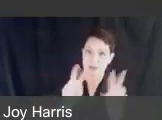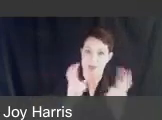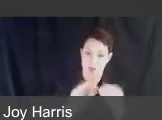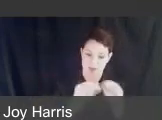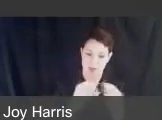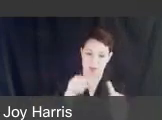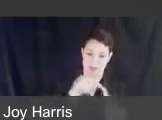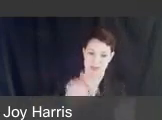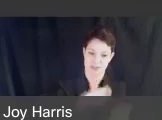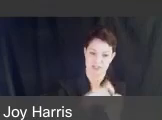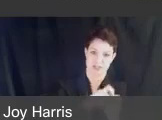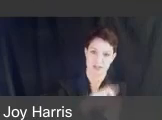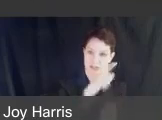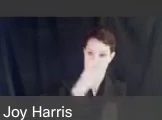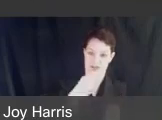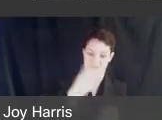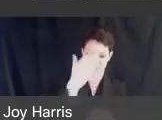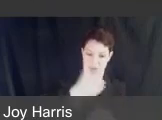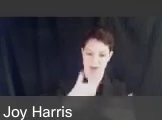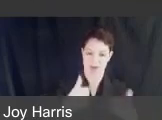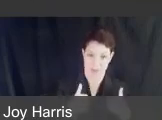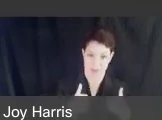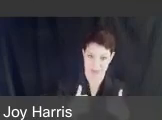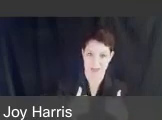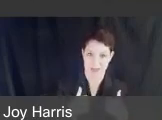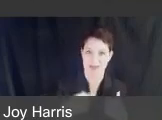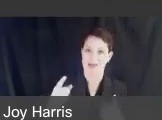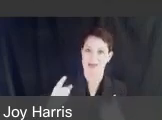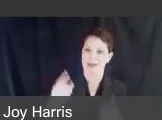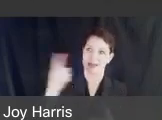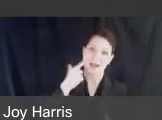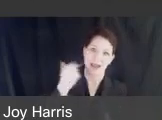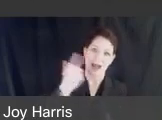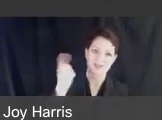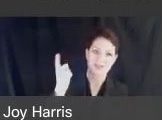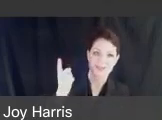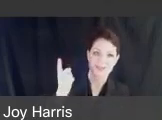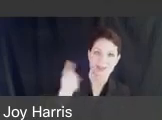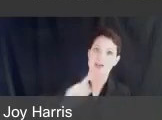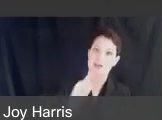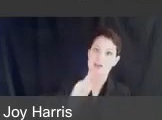in front of me. He basically laughed at, literally laughed, when he said they wouldn't